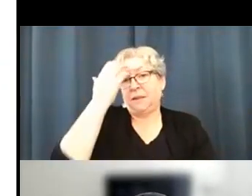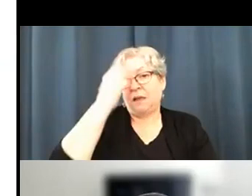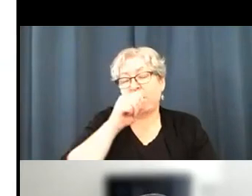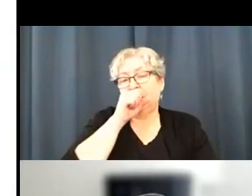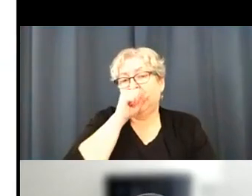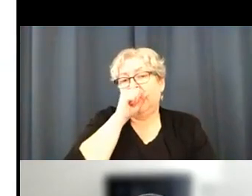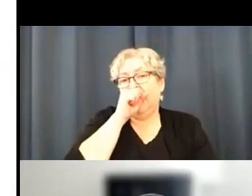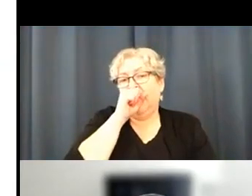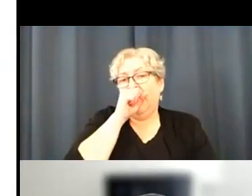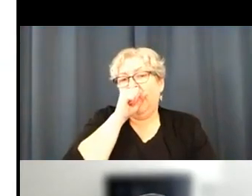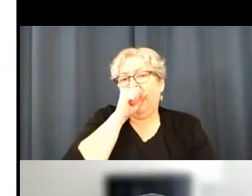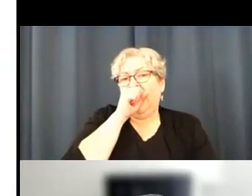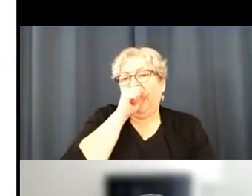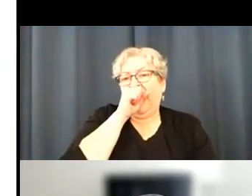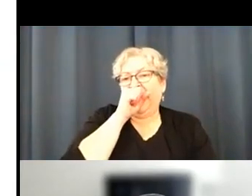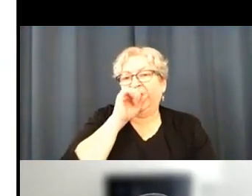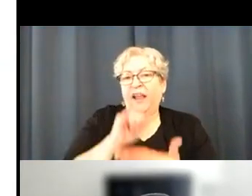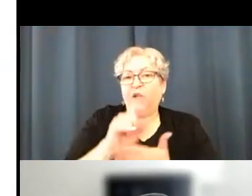And so, that's really all we're looking for for the menu.